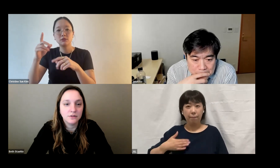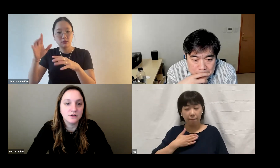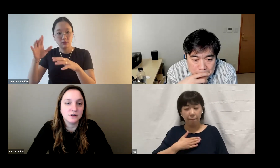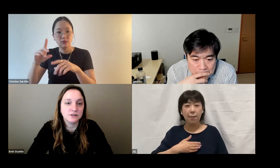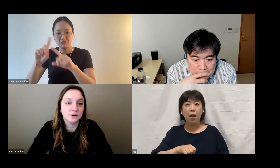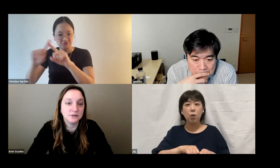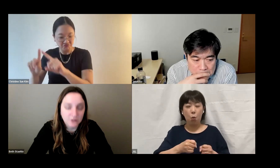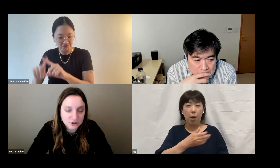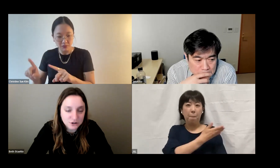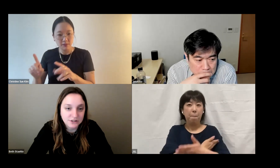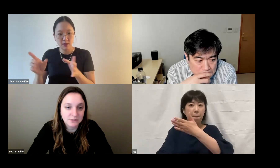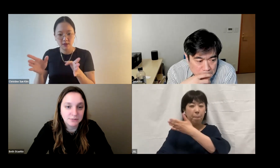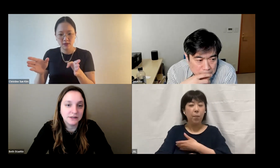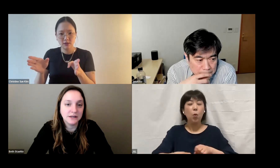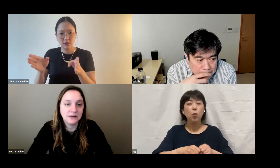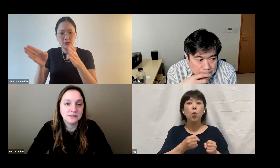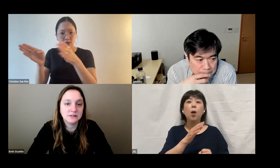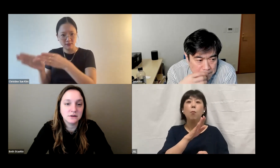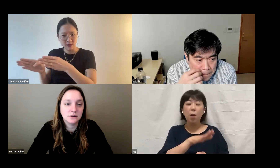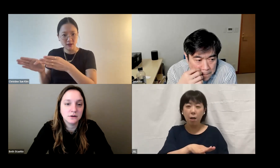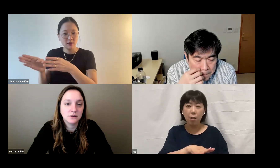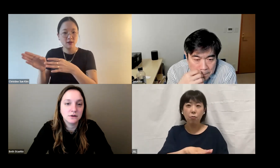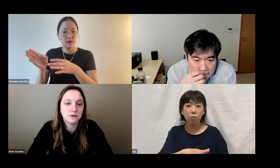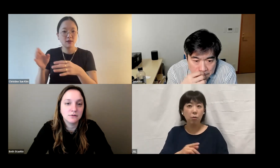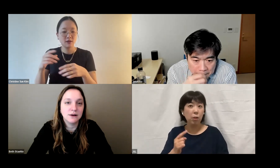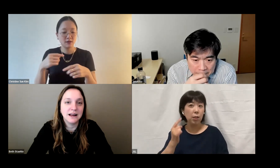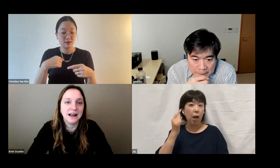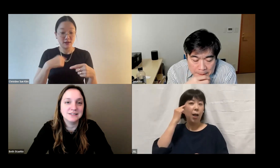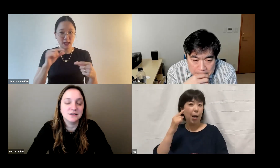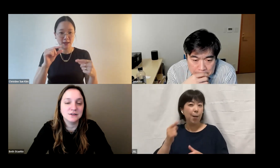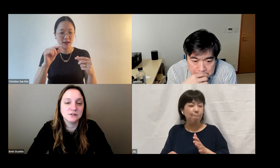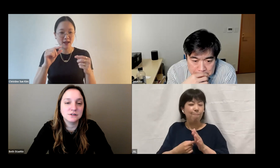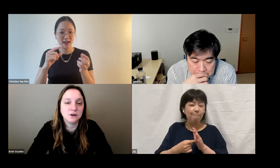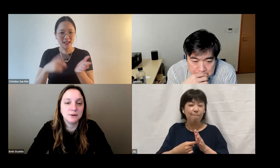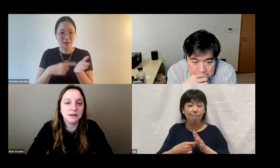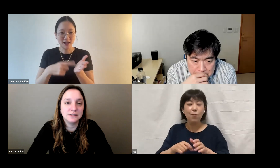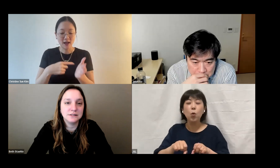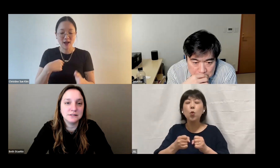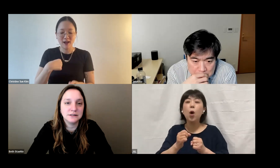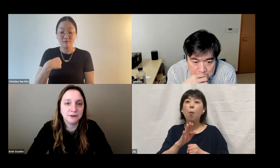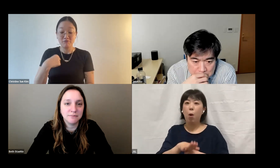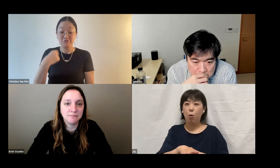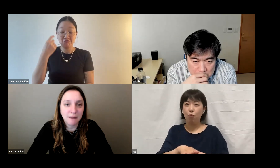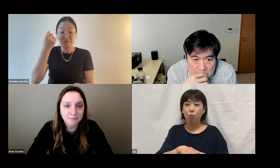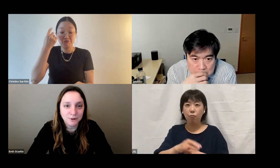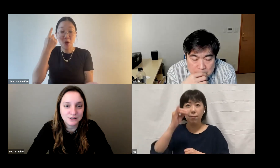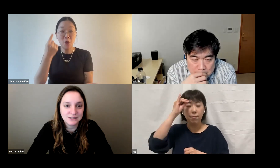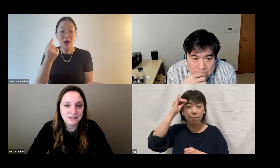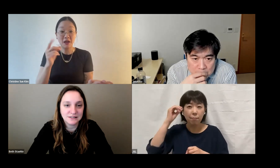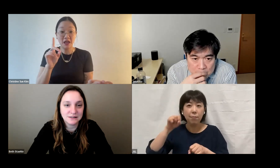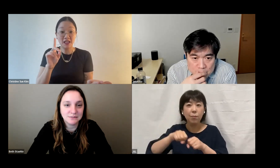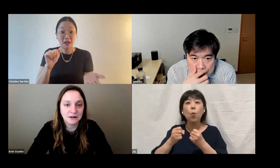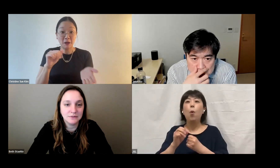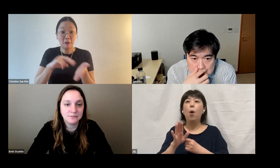There's also intellectual disabilities. Right? And so there's so many different members that sometimes